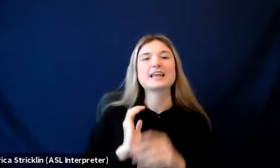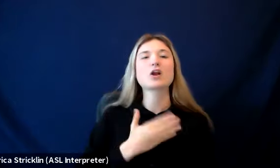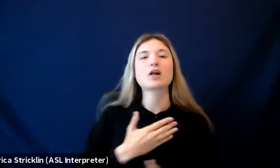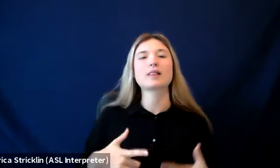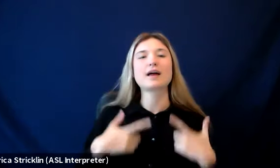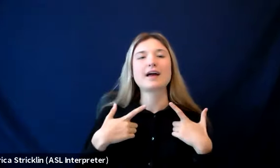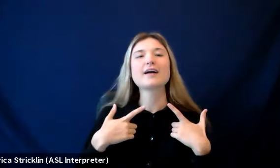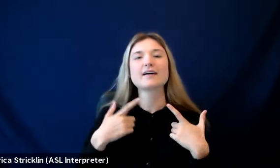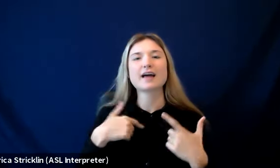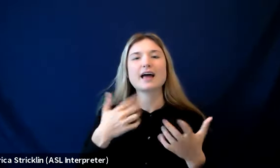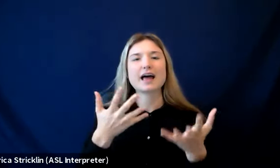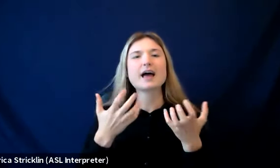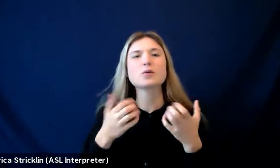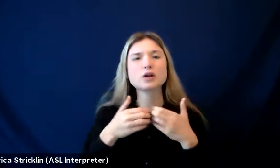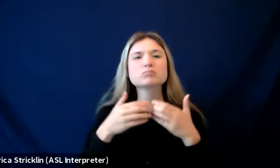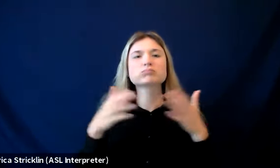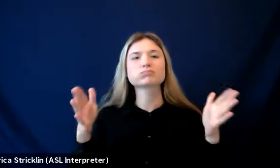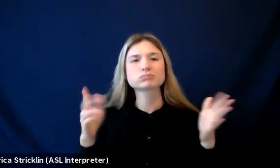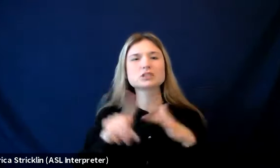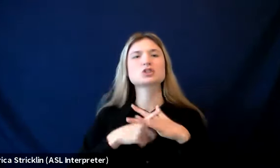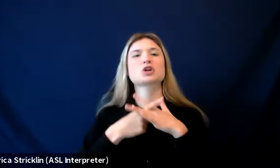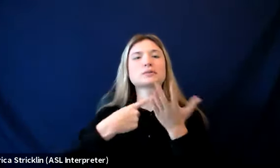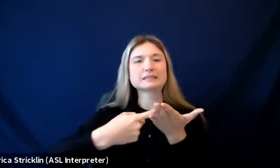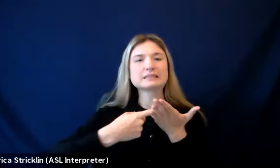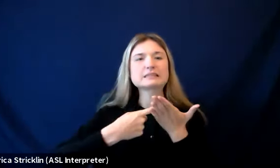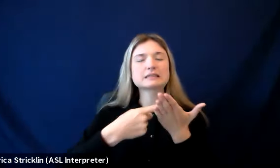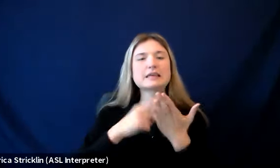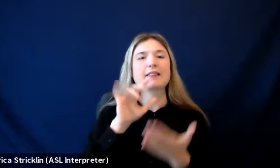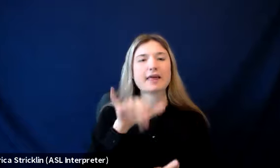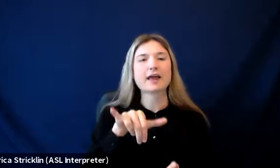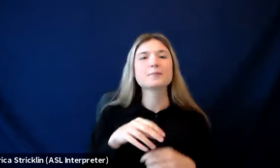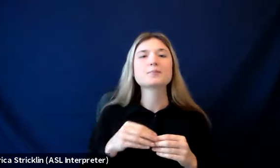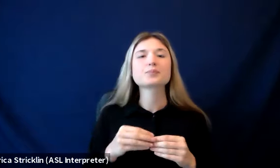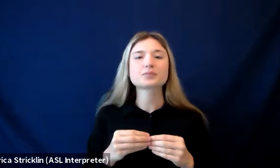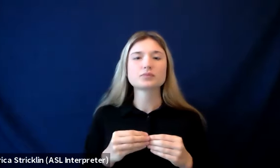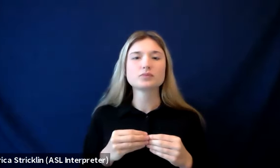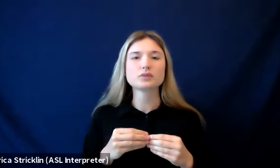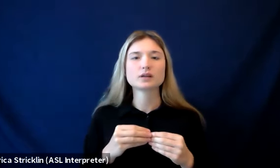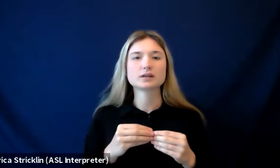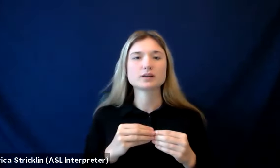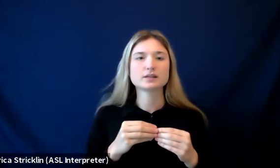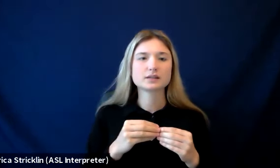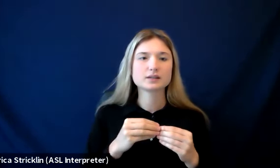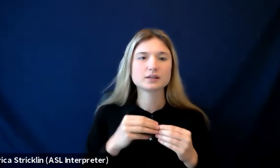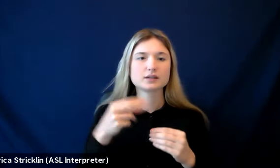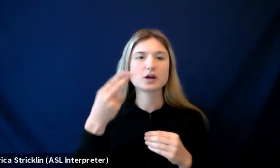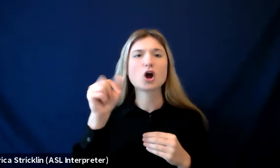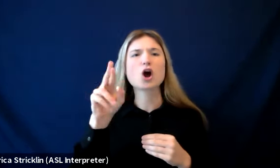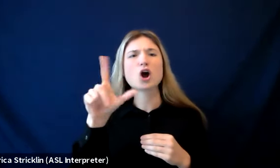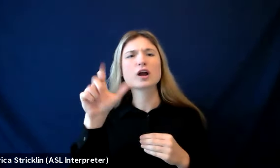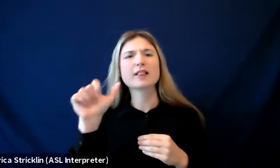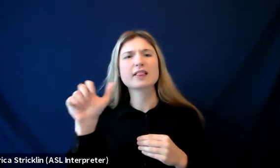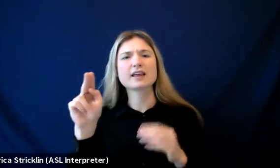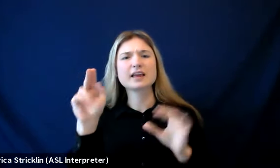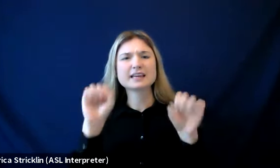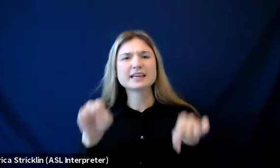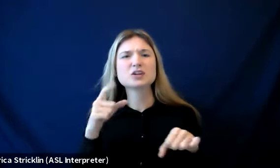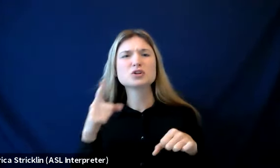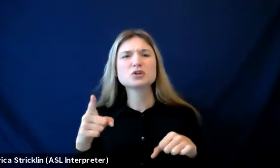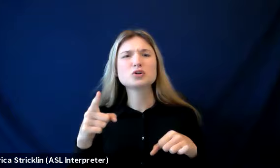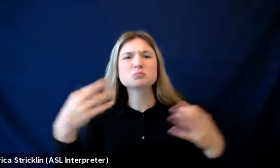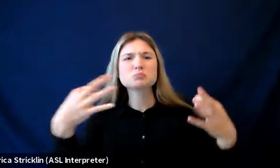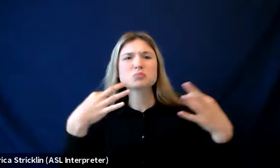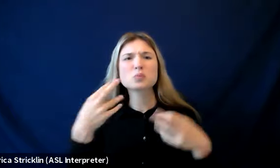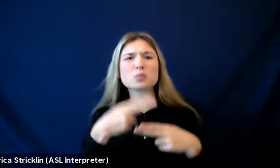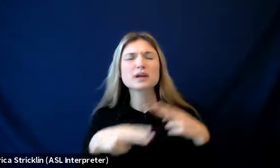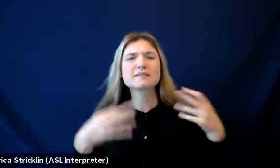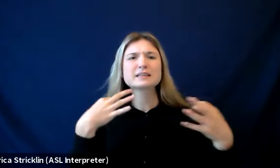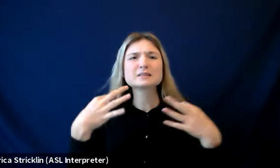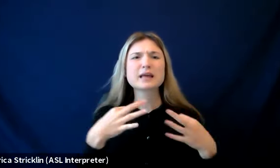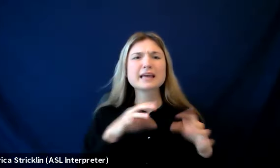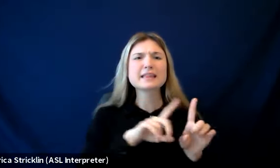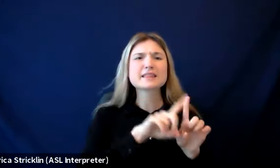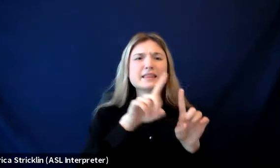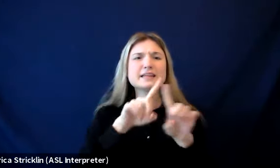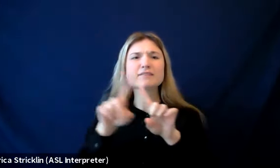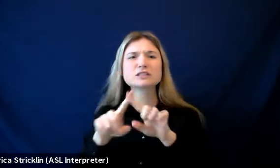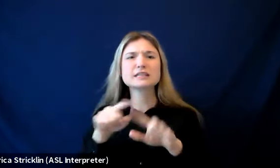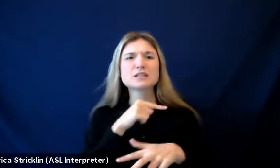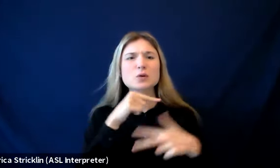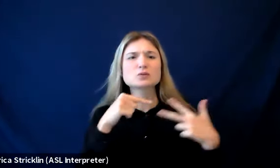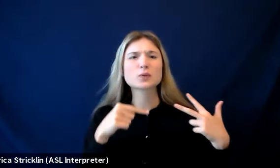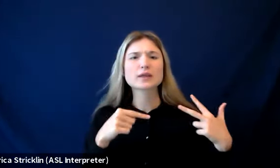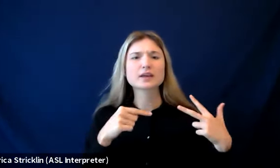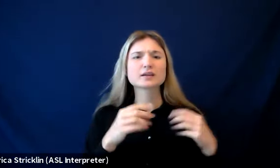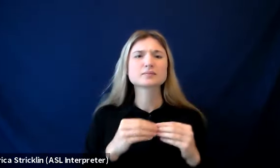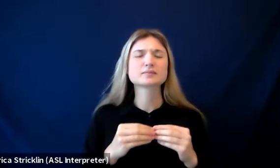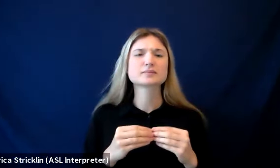so I kind of want to open up a conversation about those topics. So, Mr Harland, could you kind of give us a brief kind of explanation about the difference between these three things.